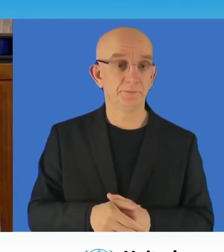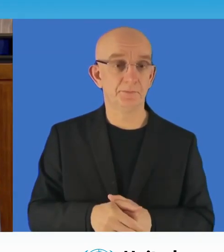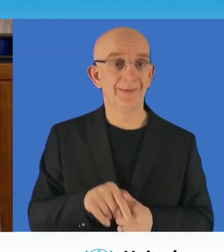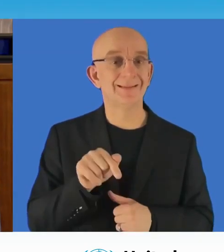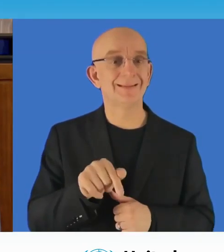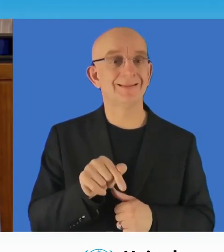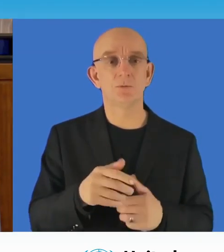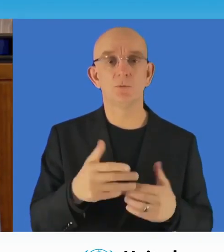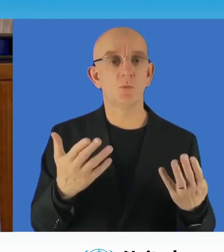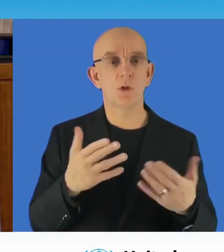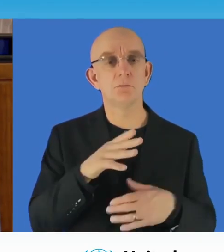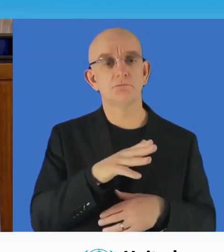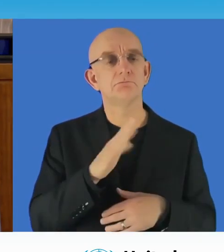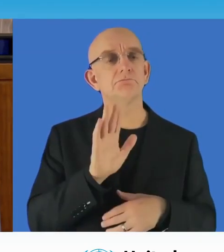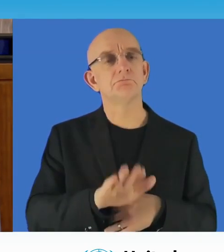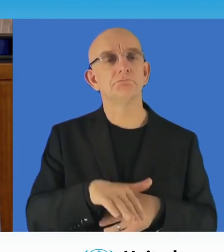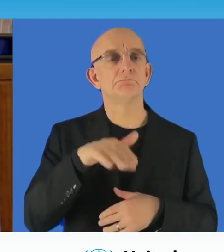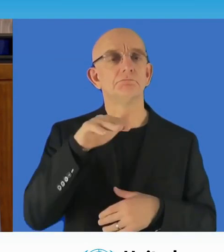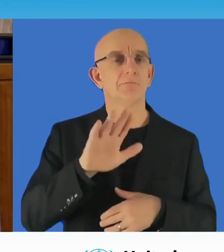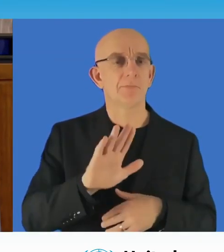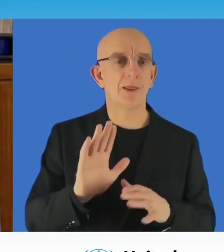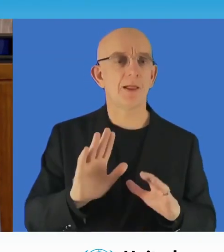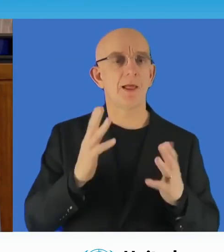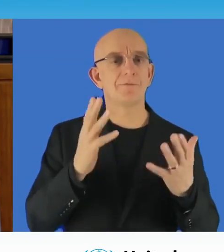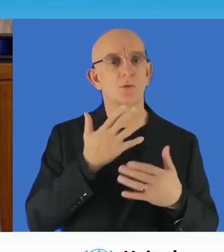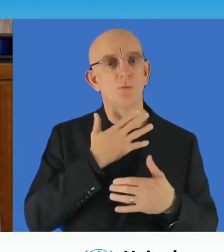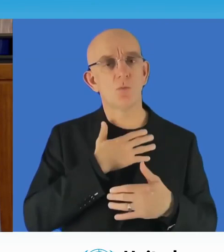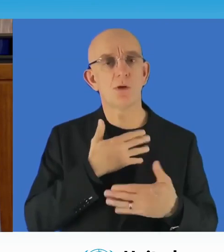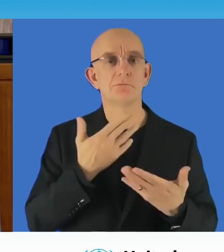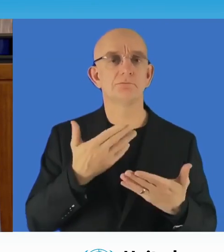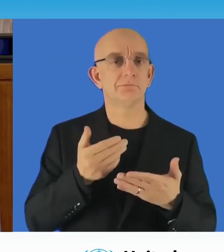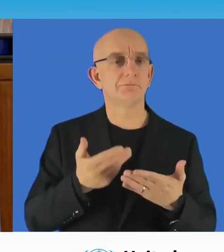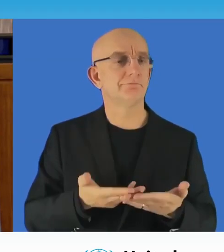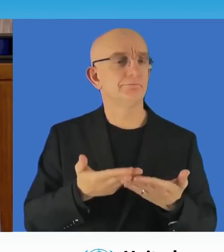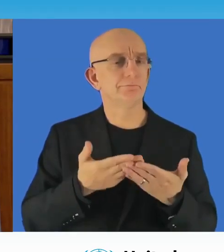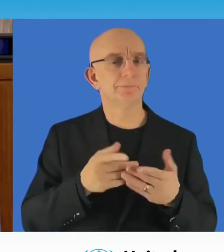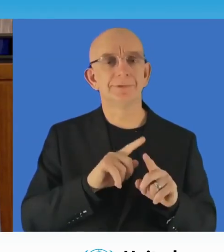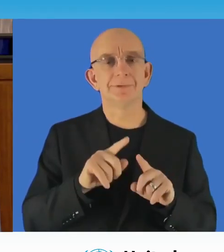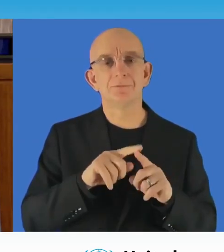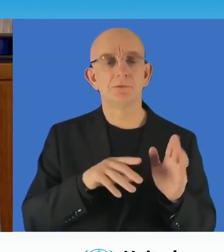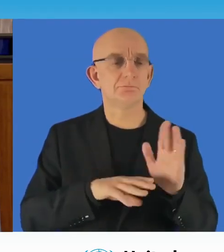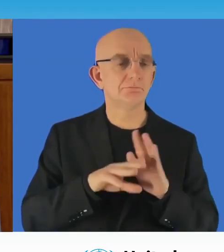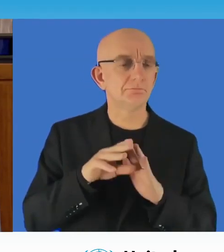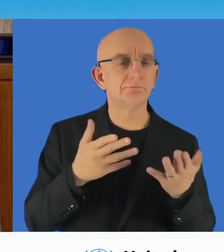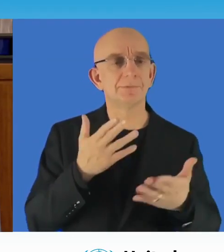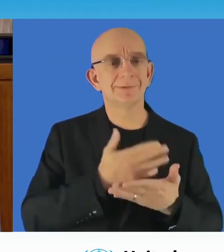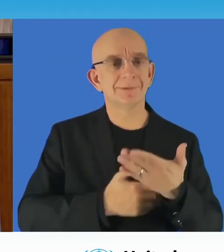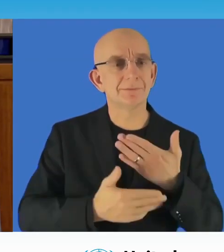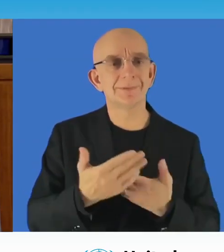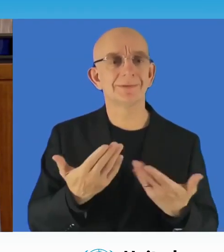disabilities pilot project for 24hour care for first meet the most severe developmental